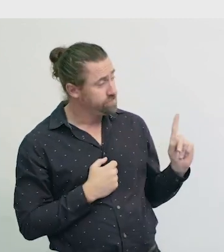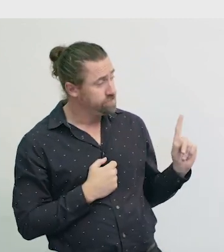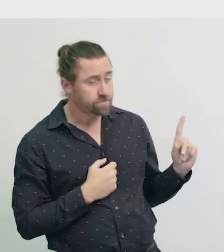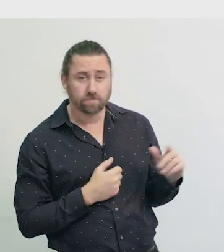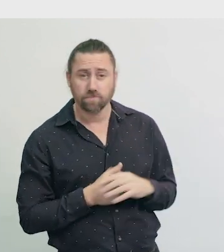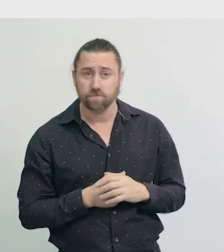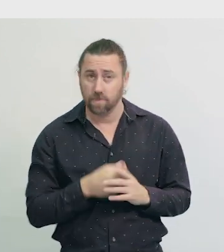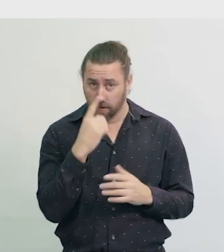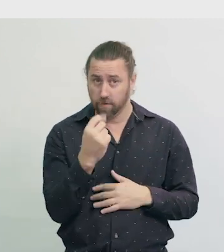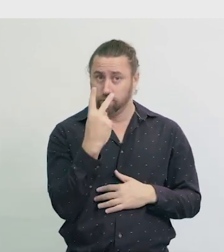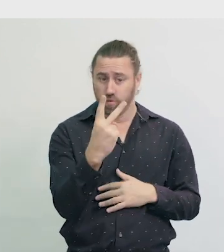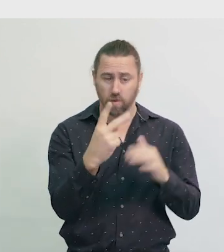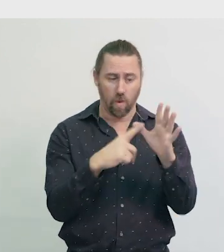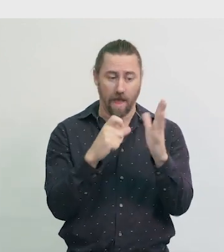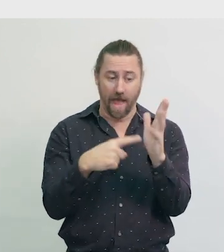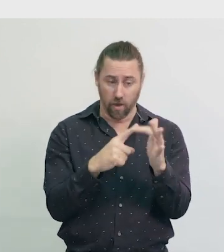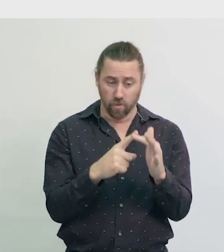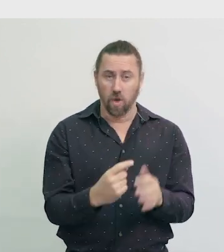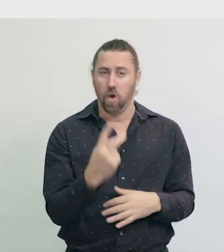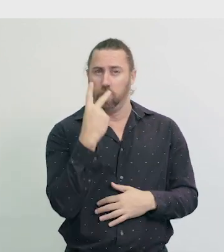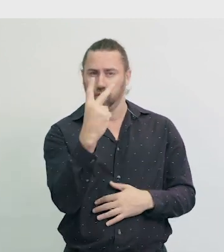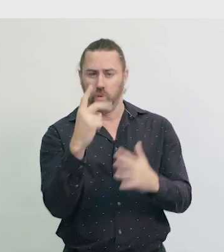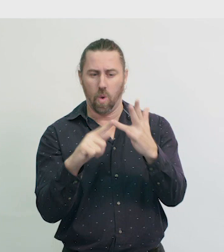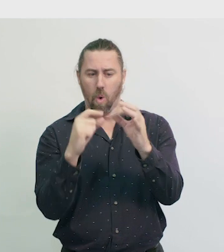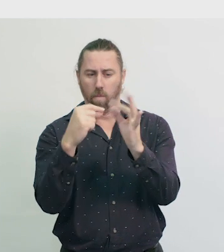we can have two acute angles and two obtuse angles.